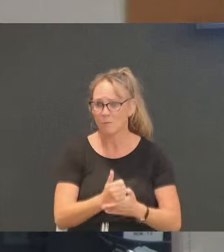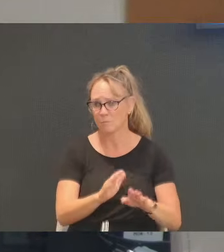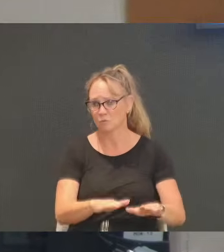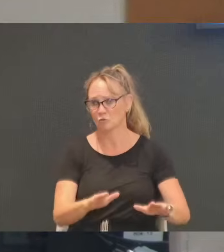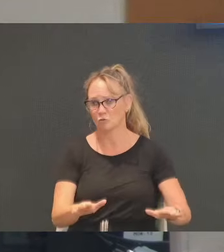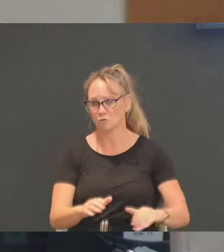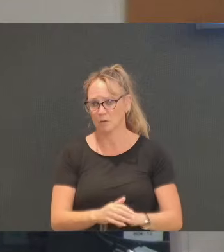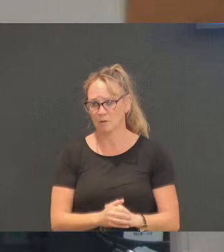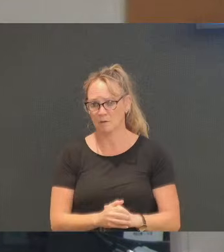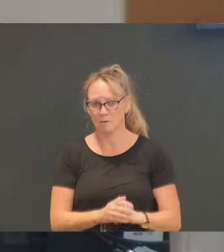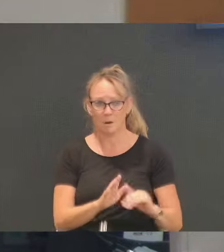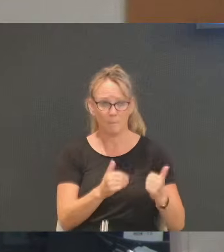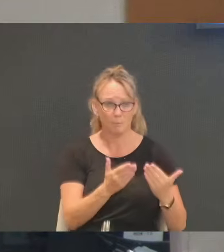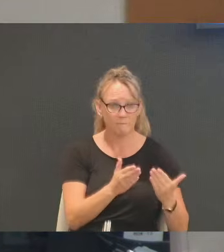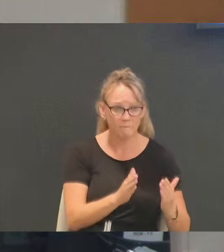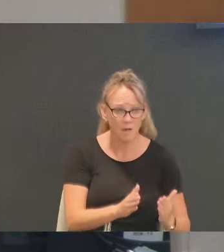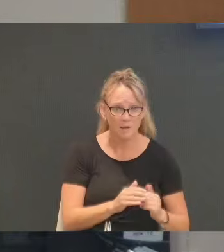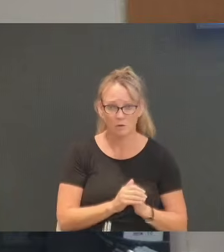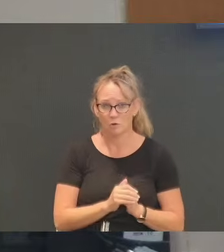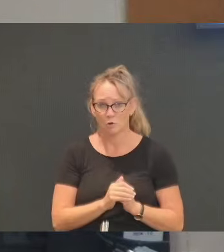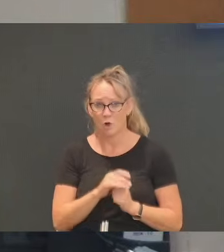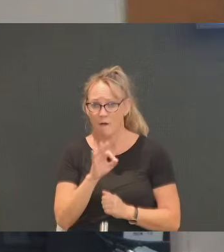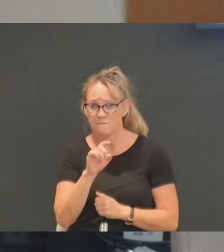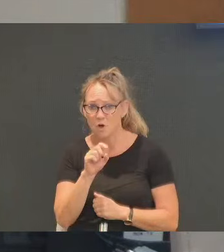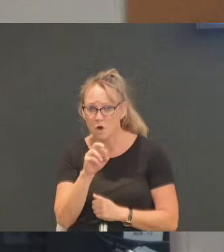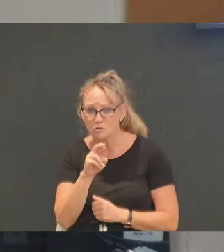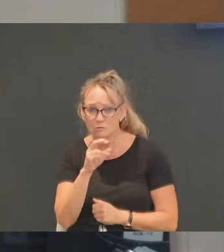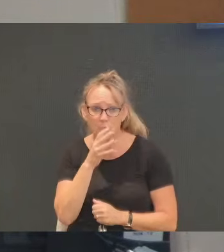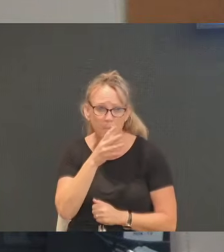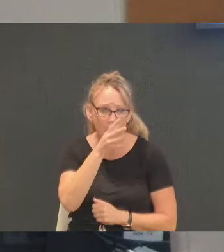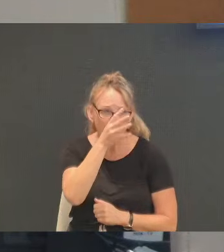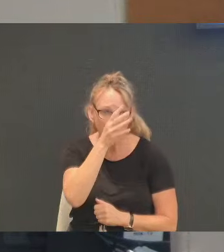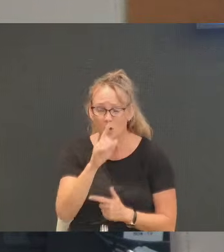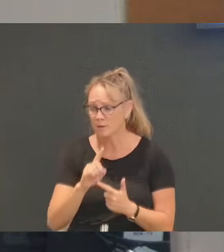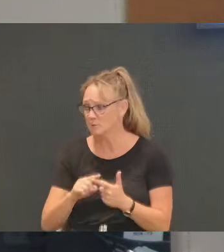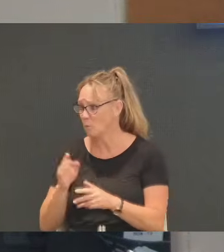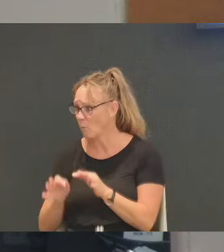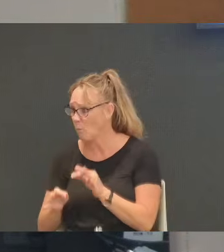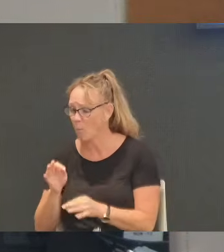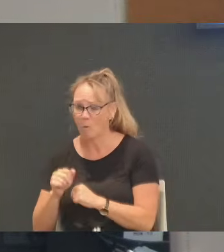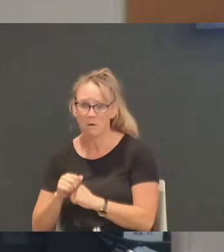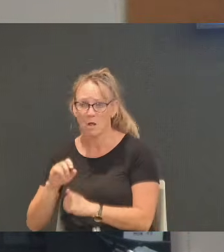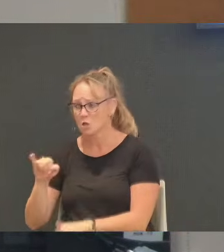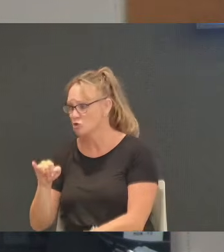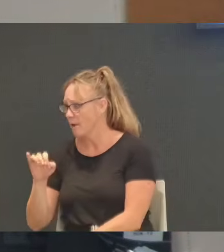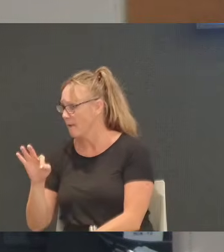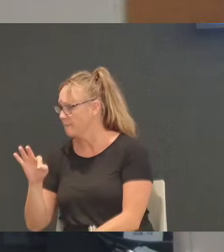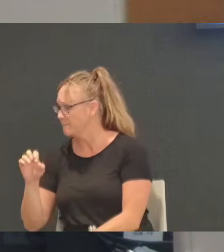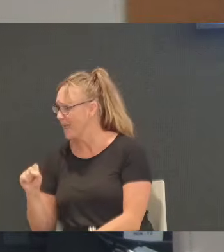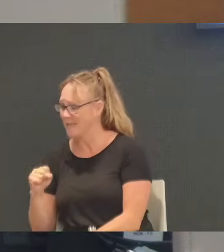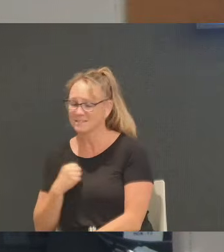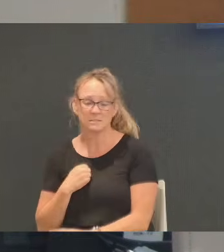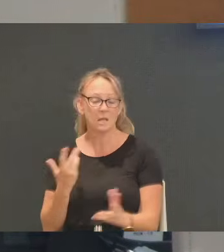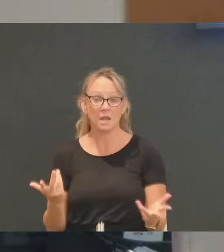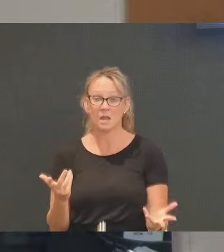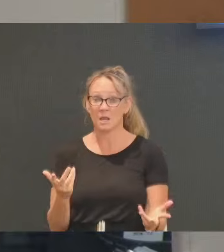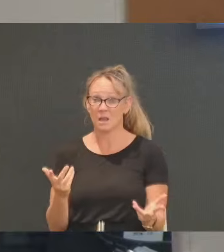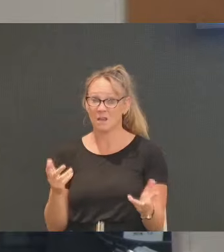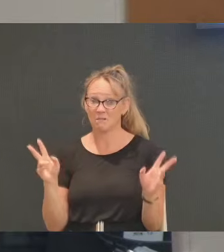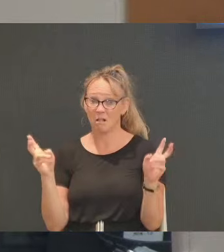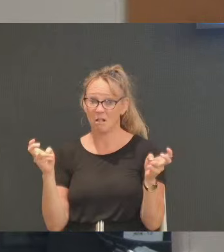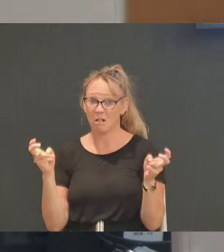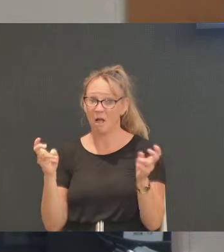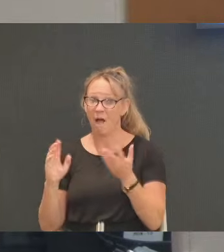foster parents, kinship parents, workers, the courts, JFS, it certainly takes a village. the